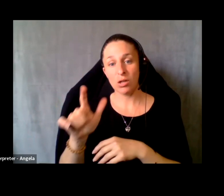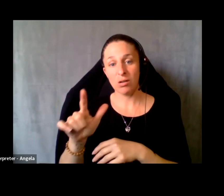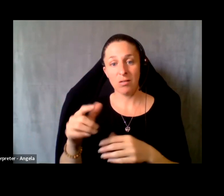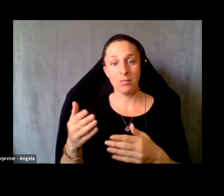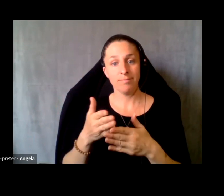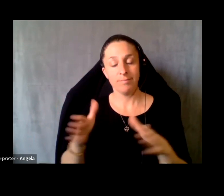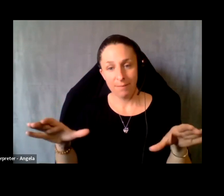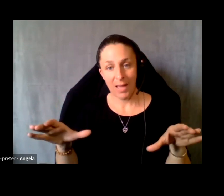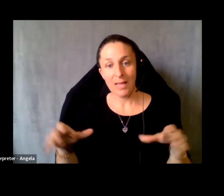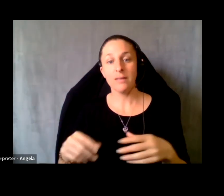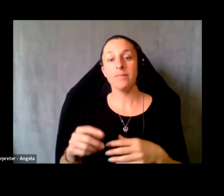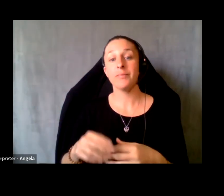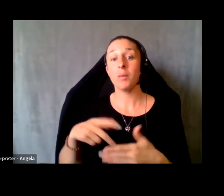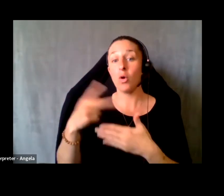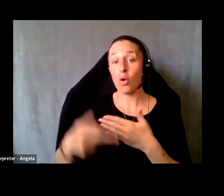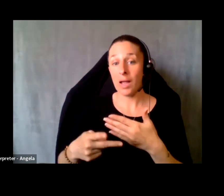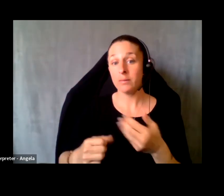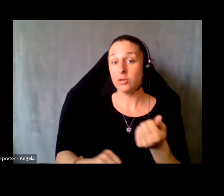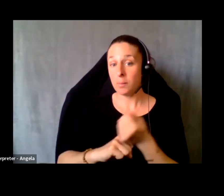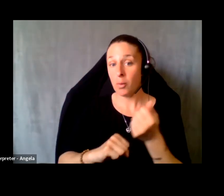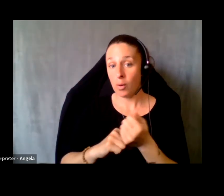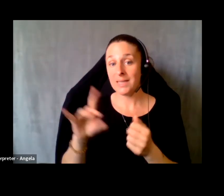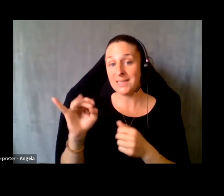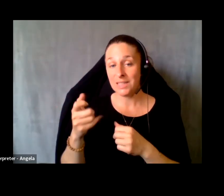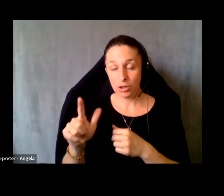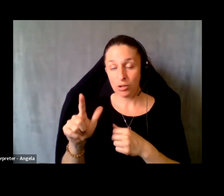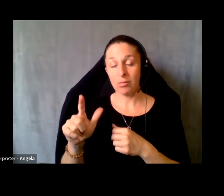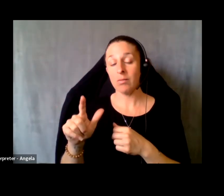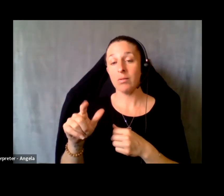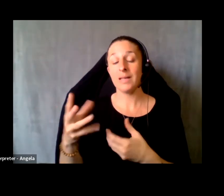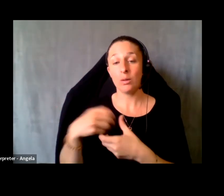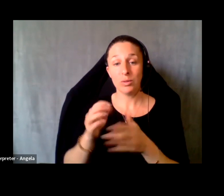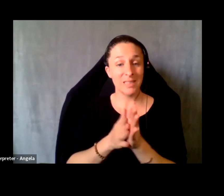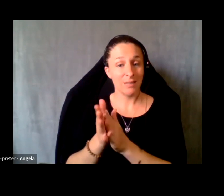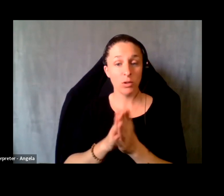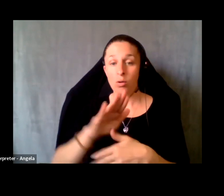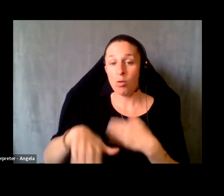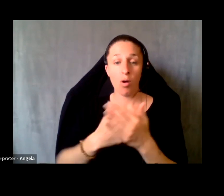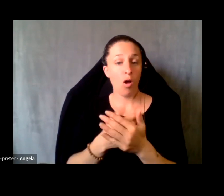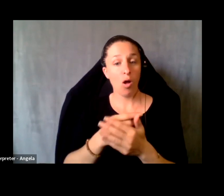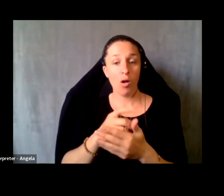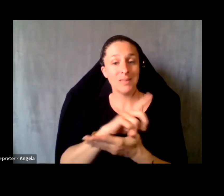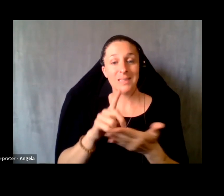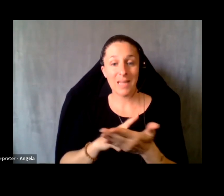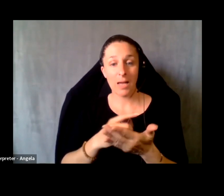are supporting CDA’s digital inclusion initiatives are all designed to support older adults and